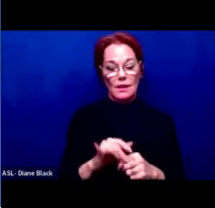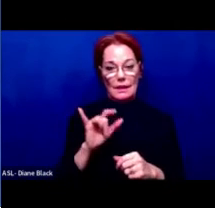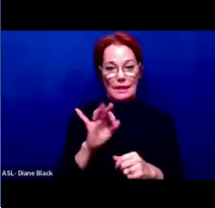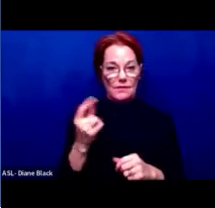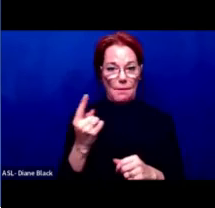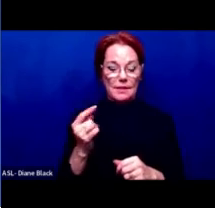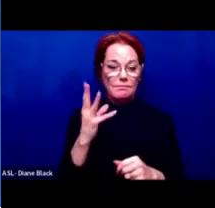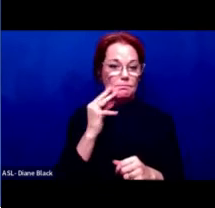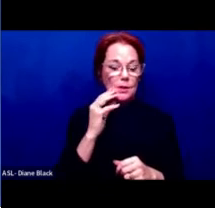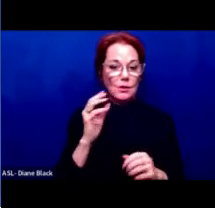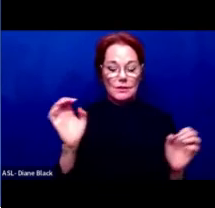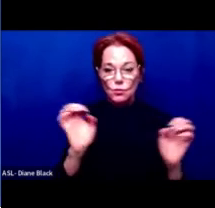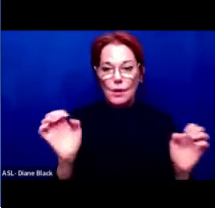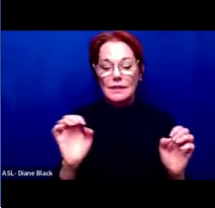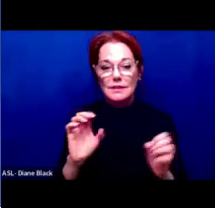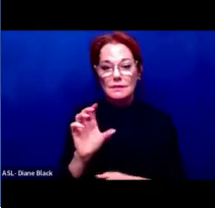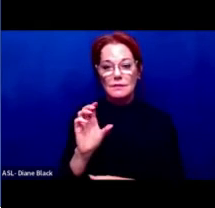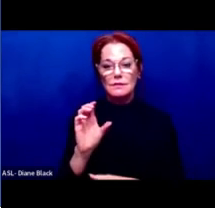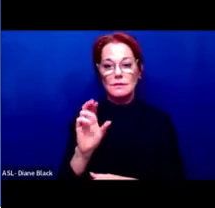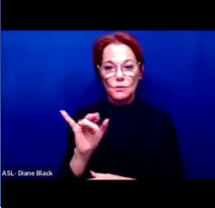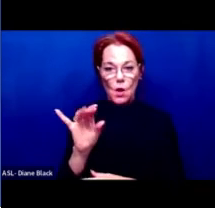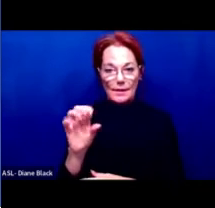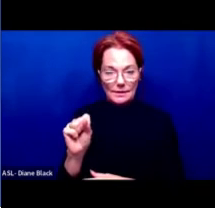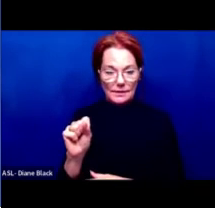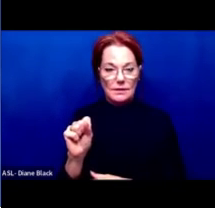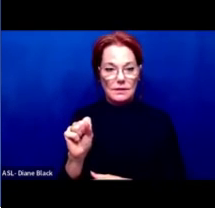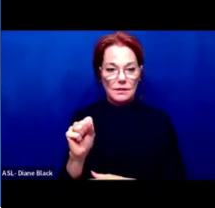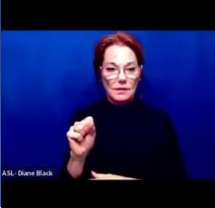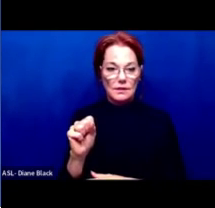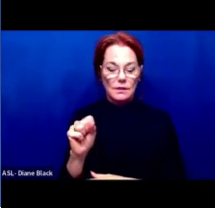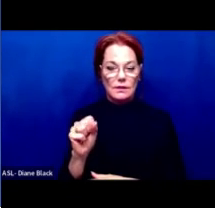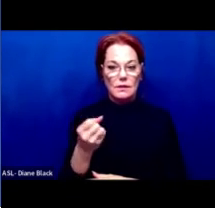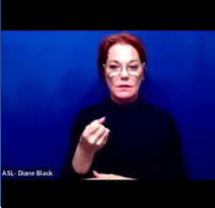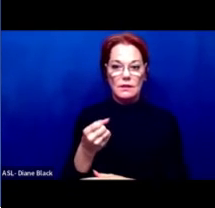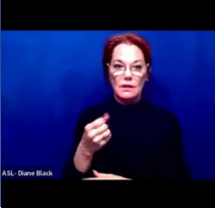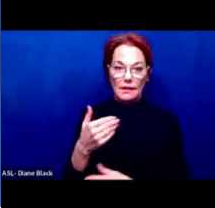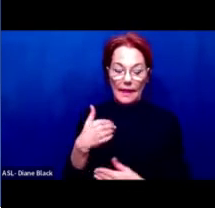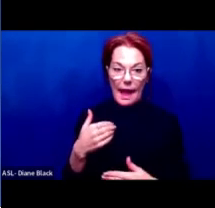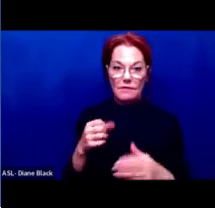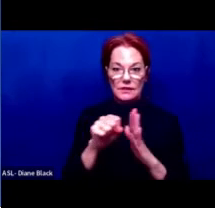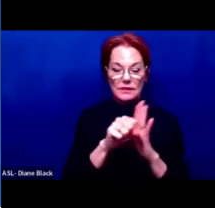crisis will meet in the emergent time, but that there are relationships established within the state so that ongoing